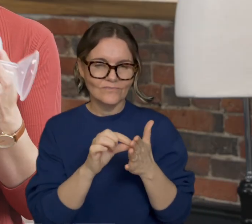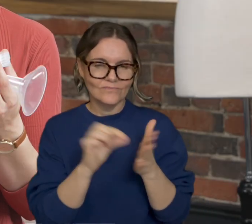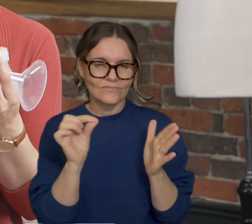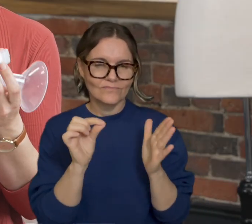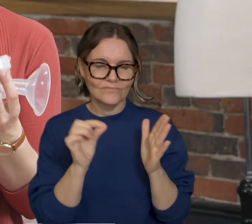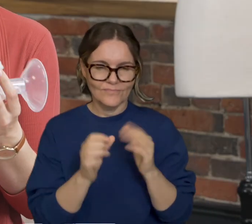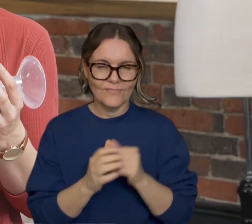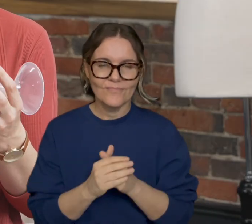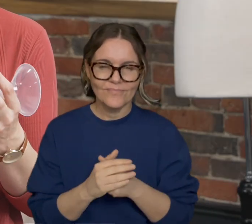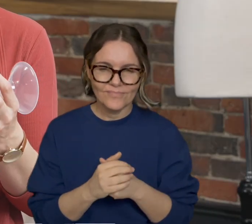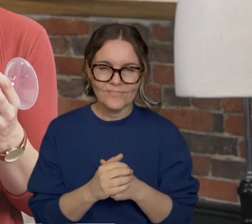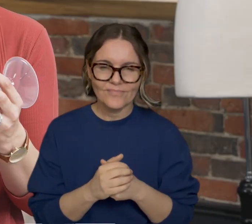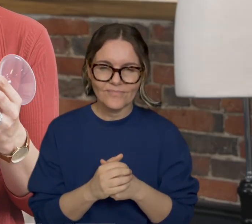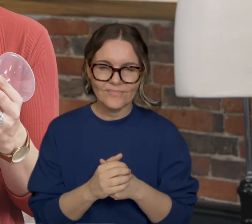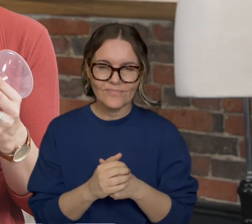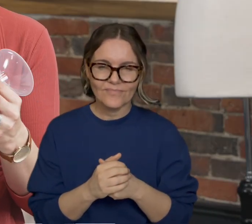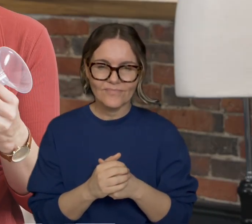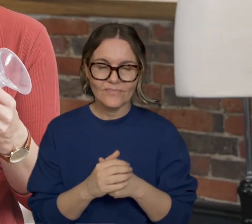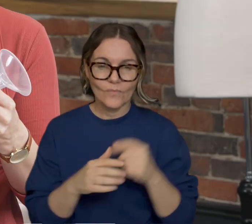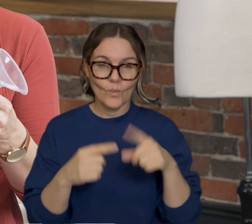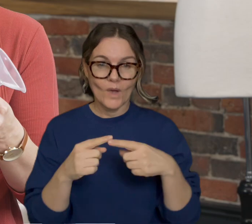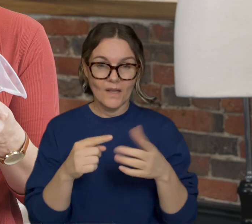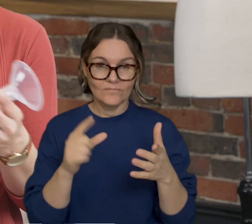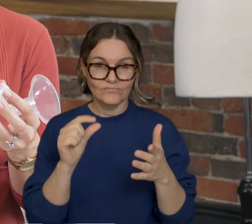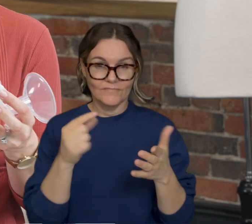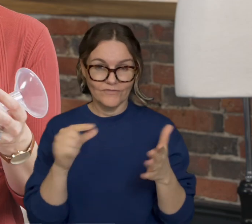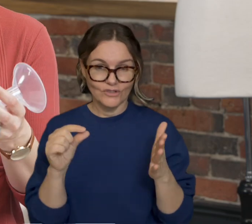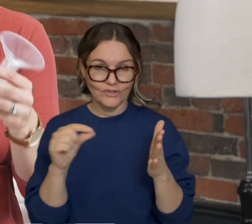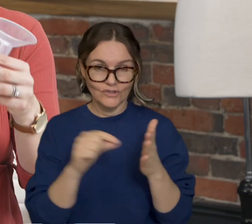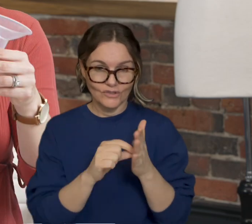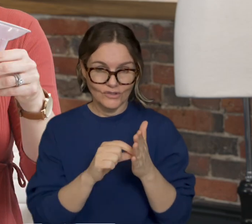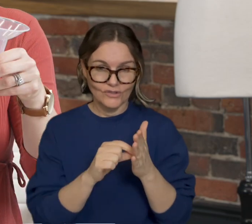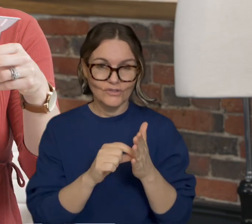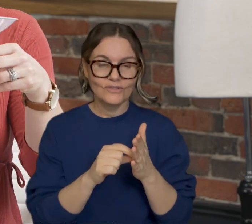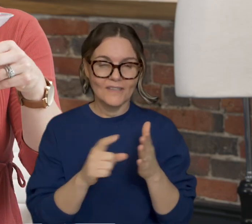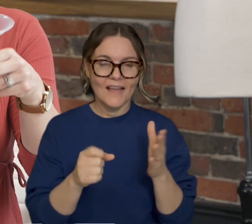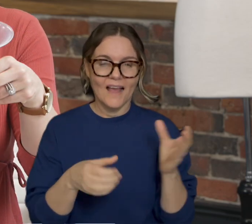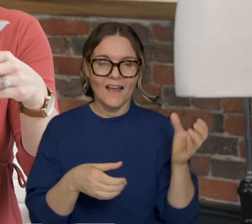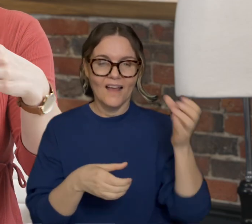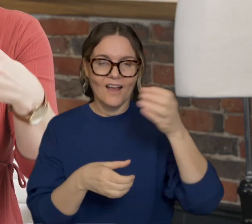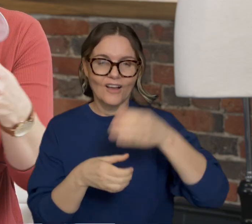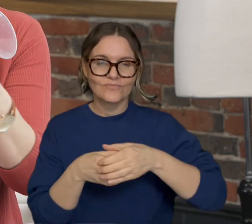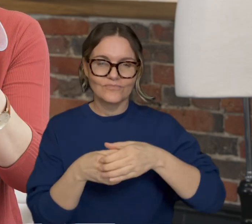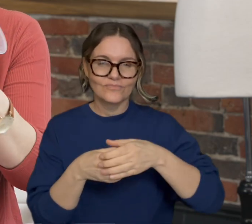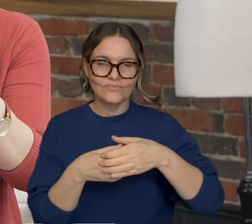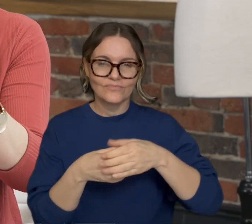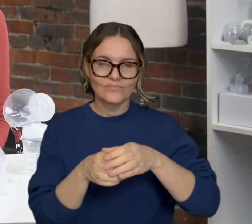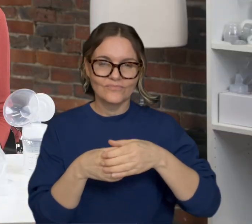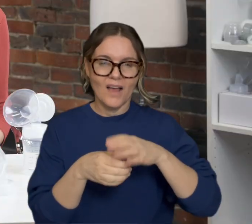itself after the duckbill valve goes on you can place your breast shield onto the bottle the kit